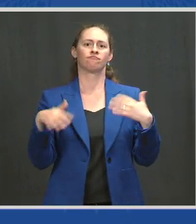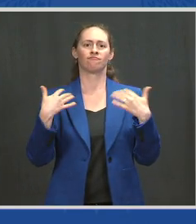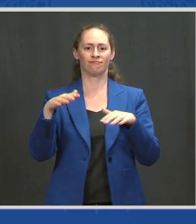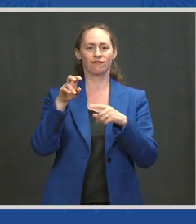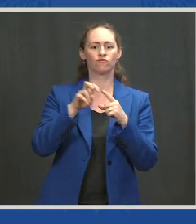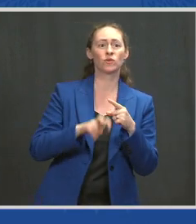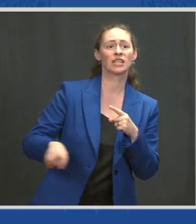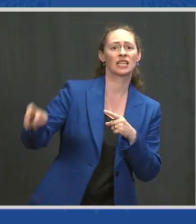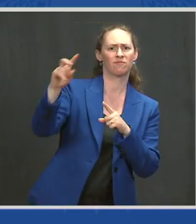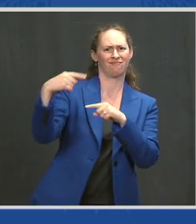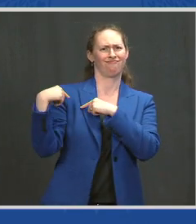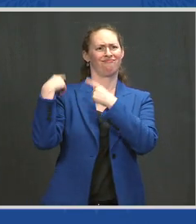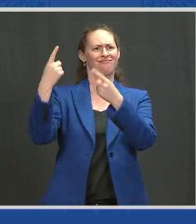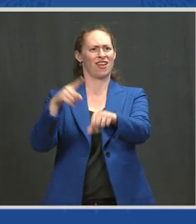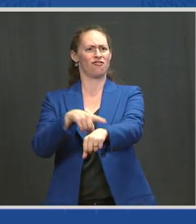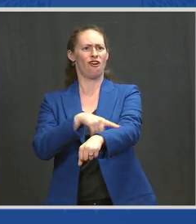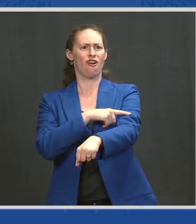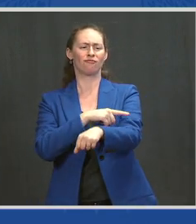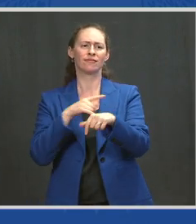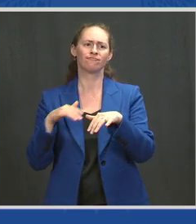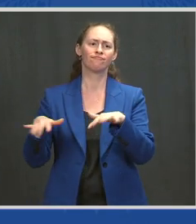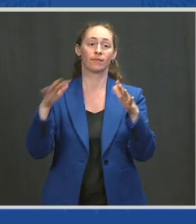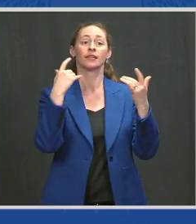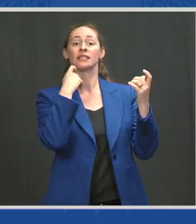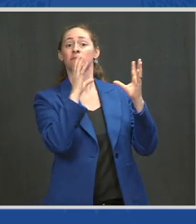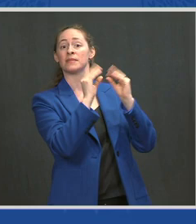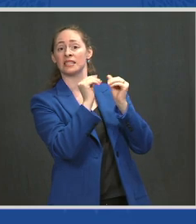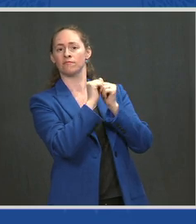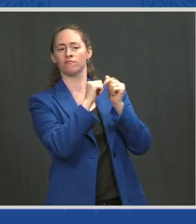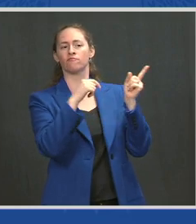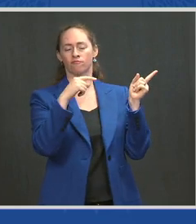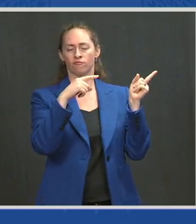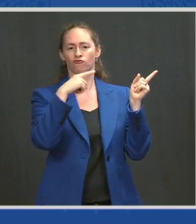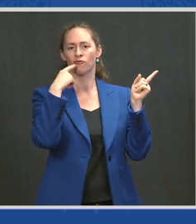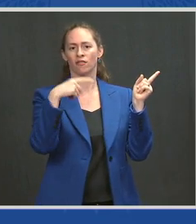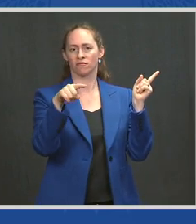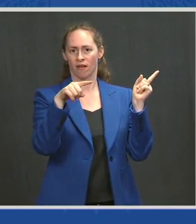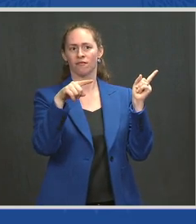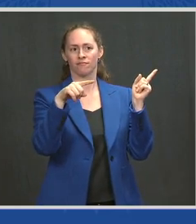the U.S.-Russian Summit. And I know there were a lot of hype around this meeting,